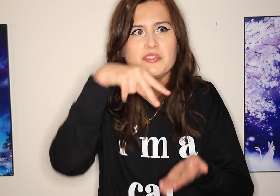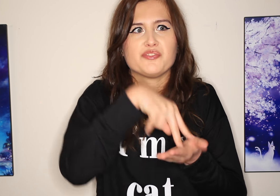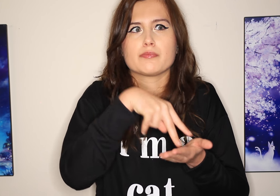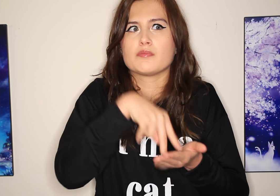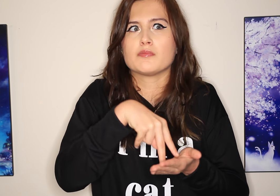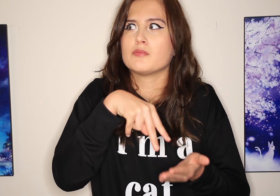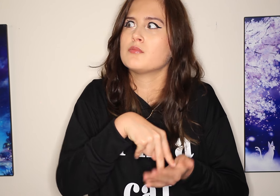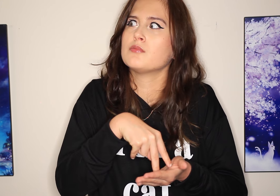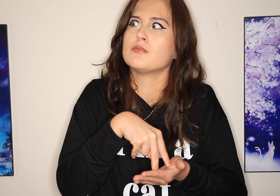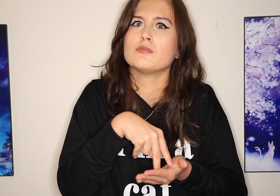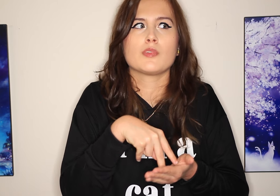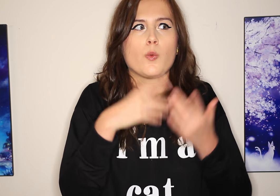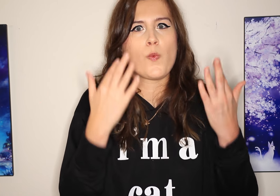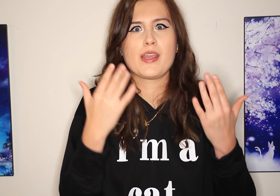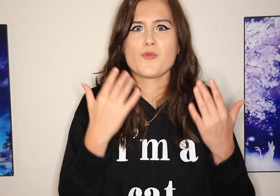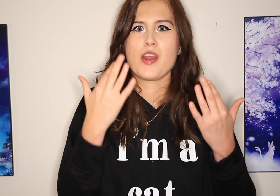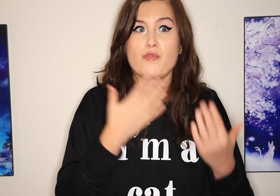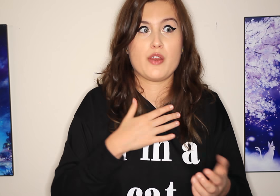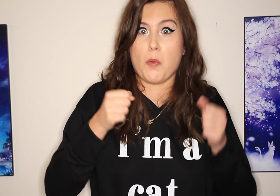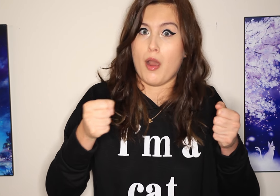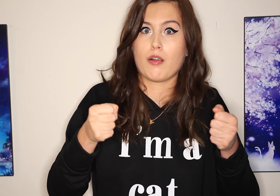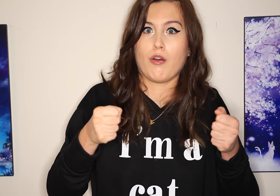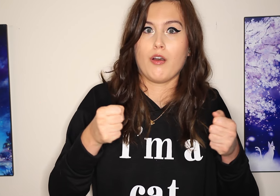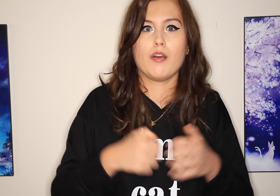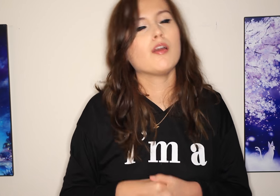I was just standing and waiting for my limo to arrive.